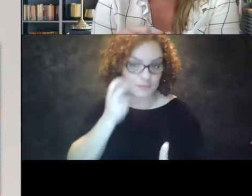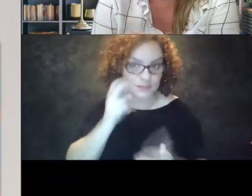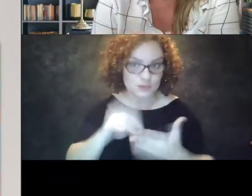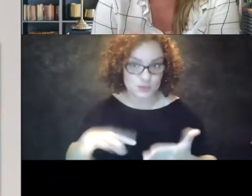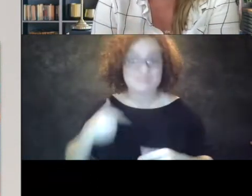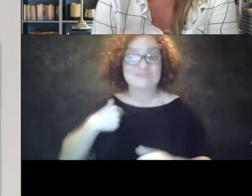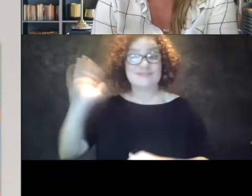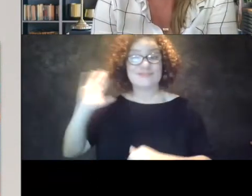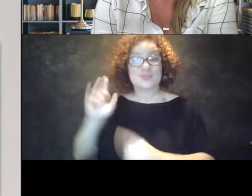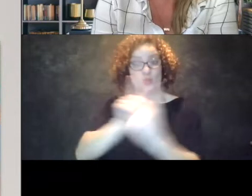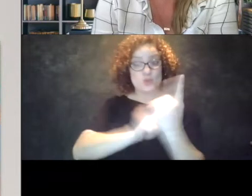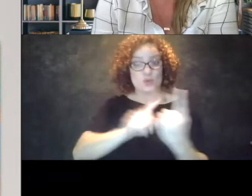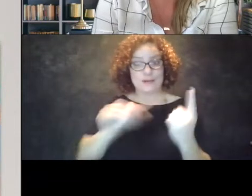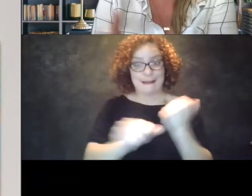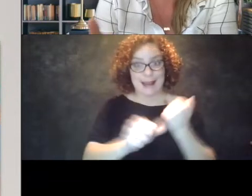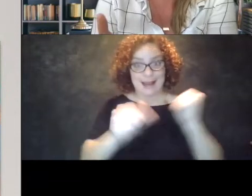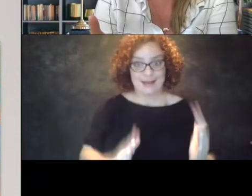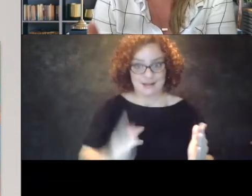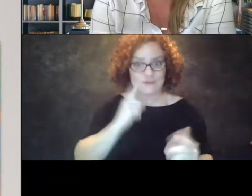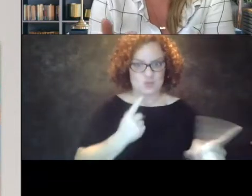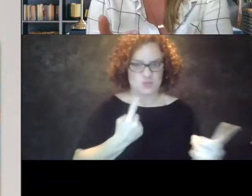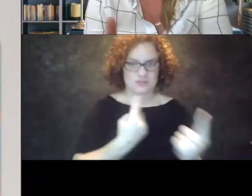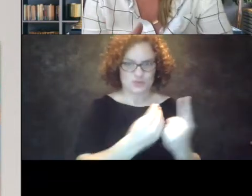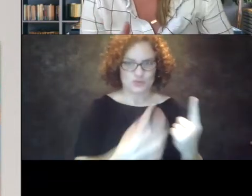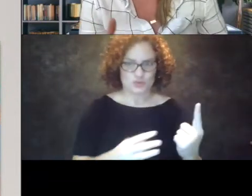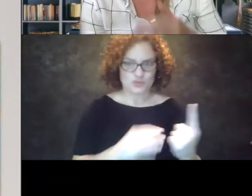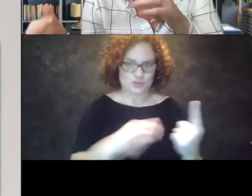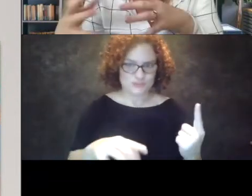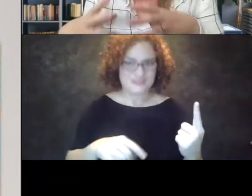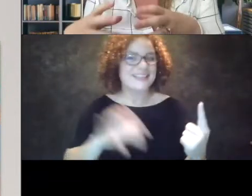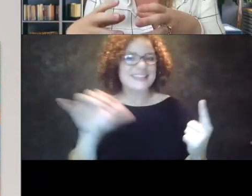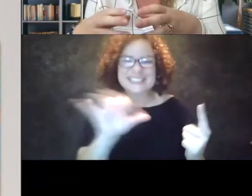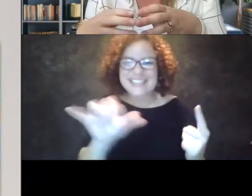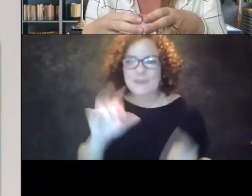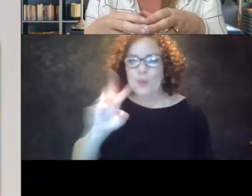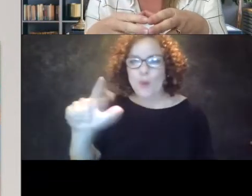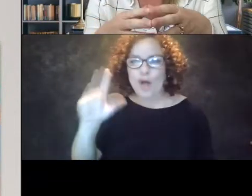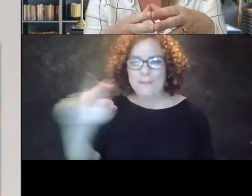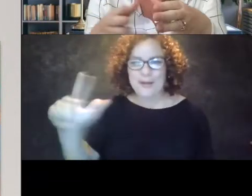for a student, it was very similar to the wall ball story of he had his friends and